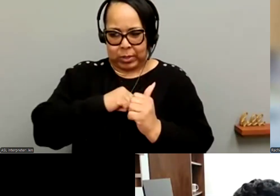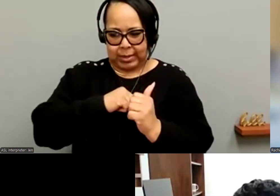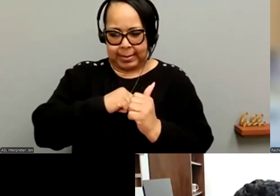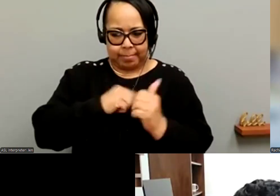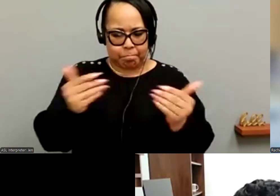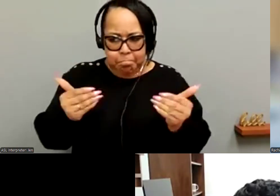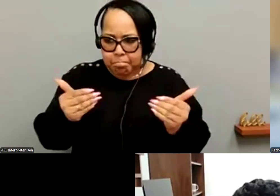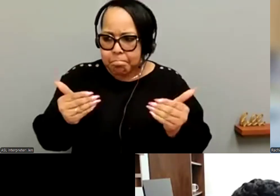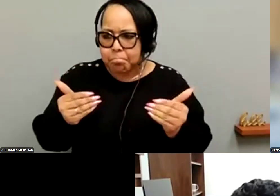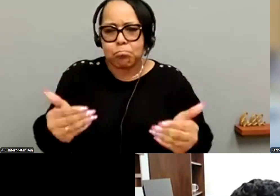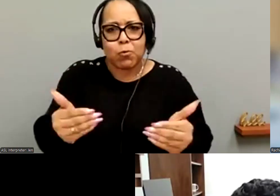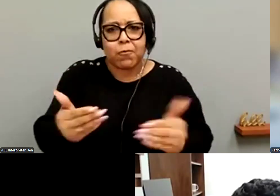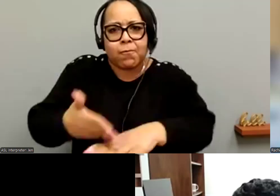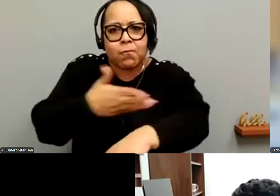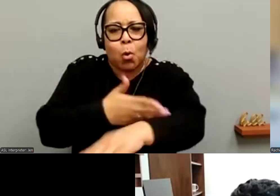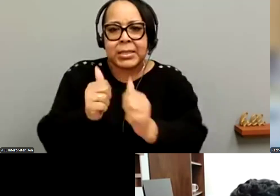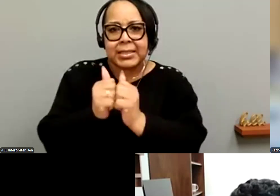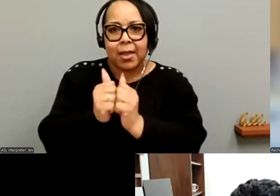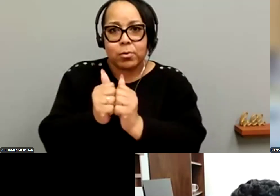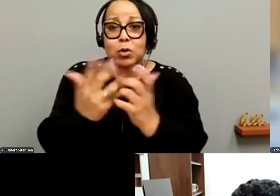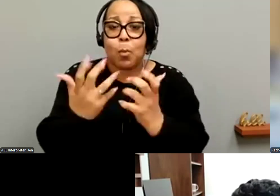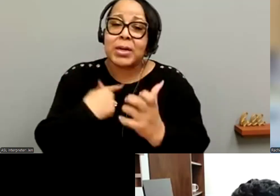13:08:39 forward together? So I want to 13:08:41 say thank you, Commissioner